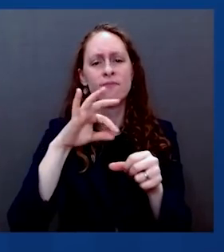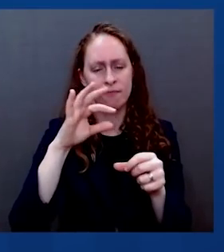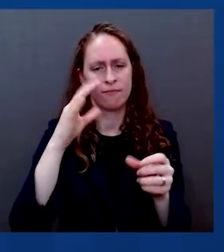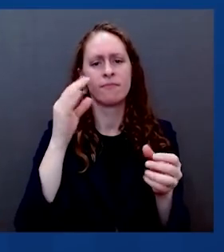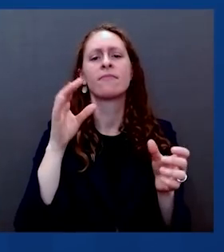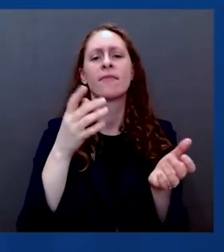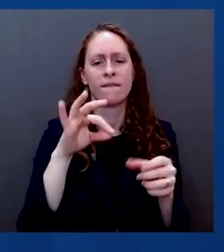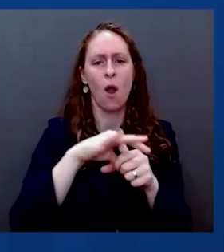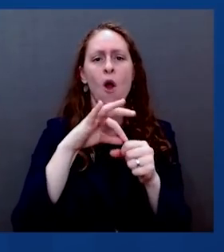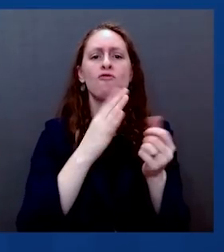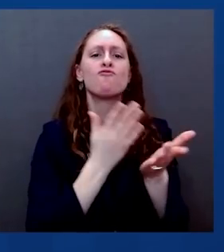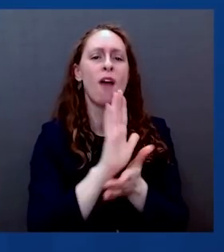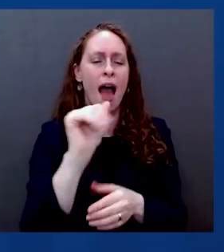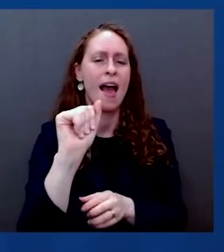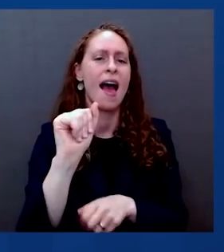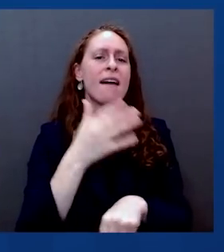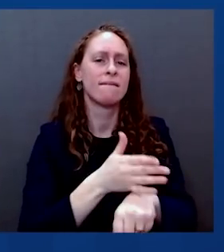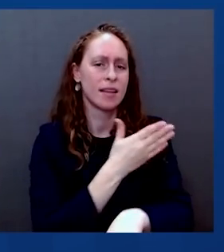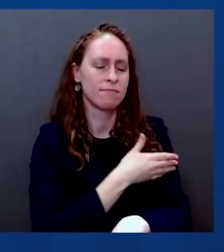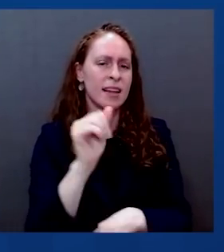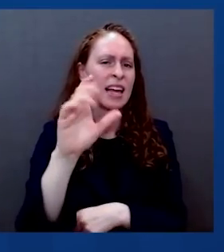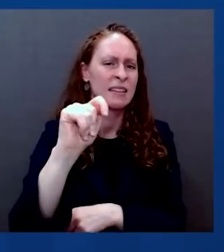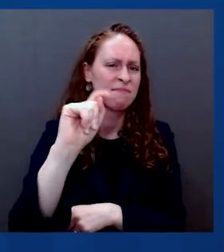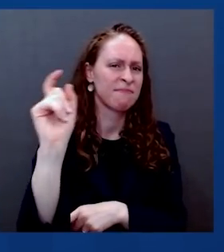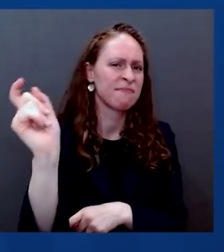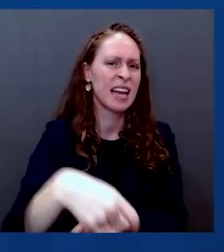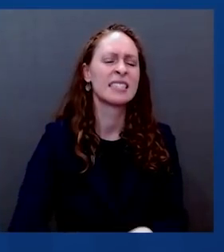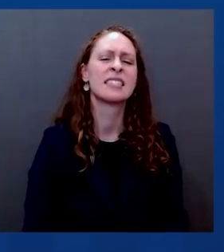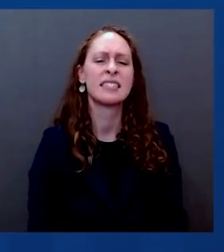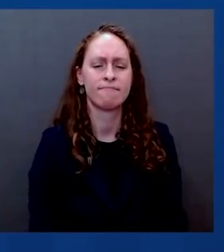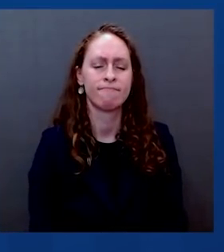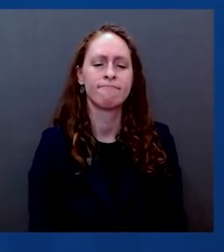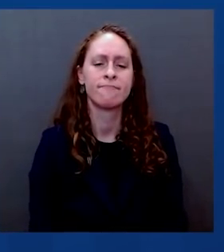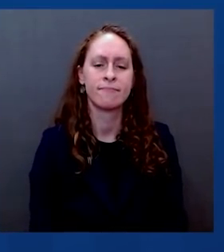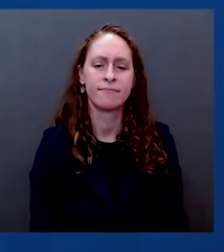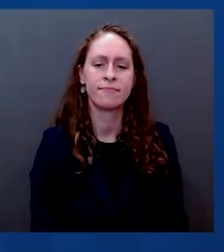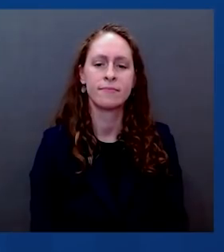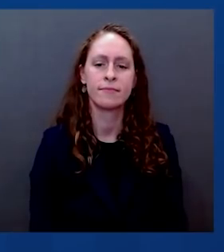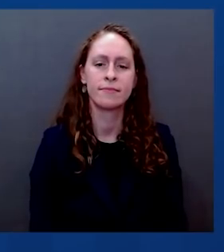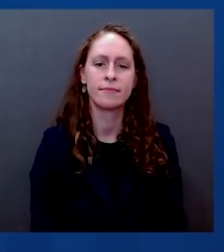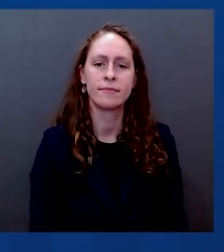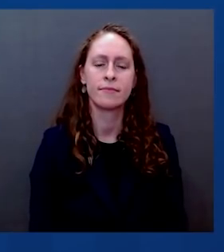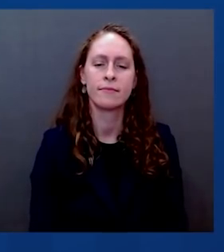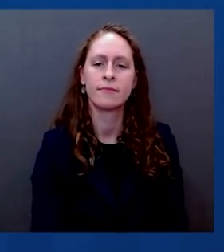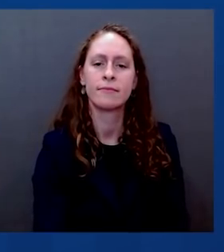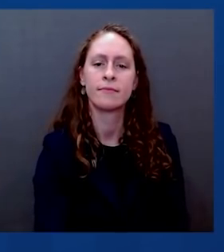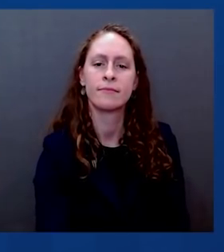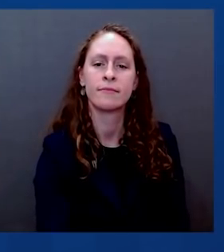I've been having these quiet conversations with the members of Congress for the last two months. I'm tired of being quiet!